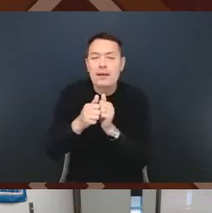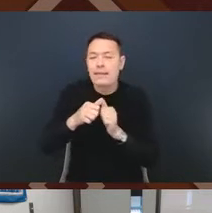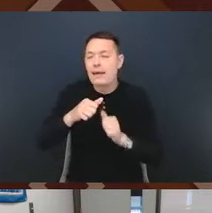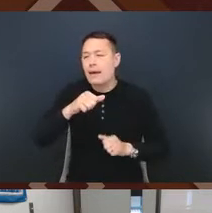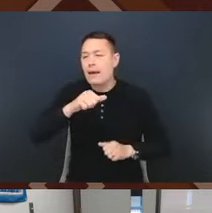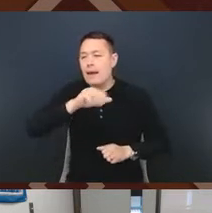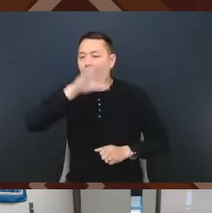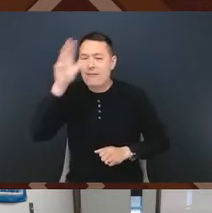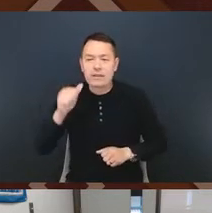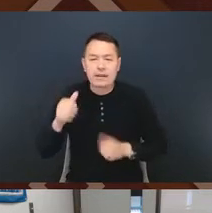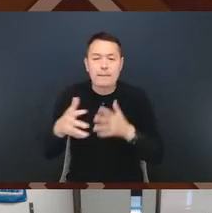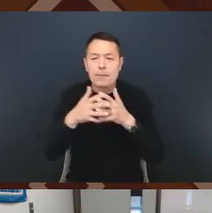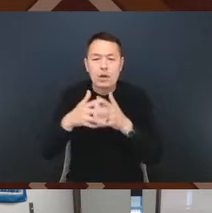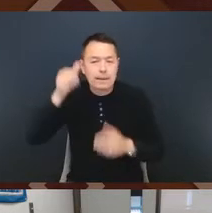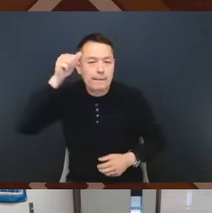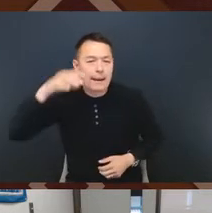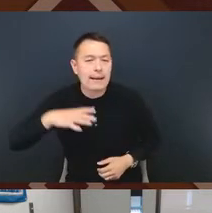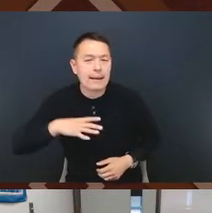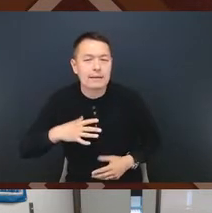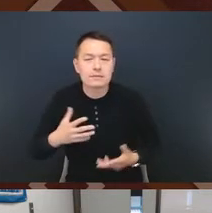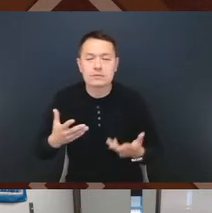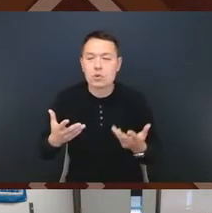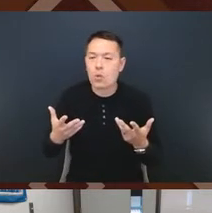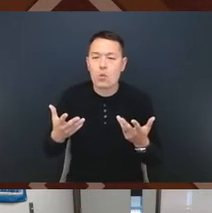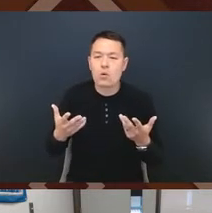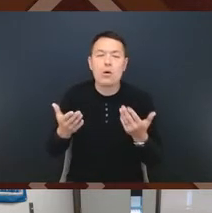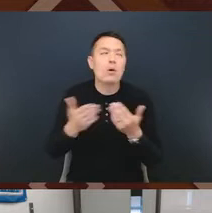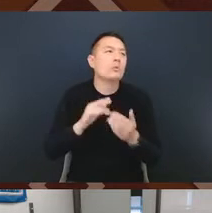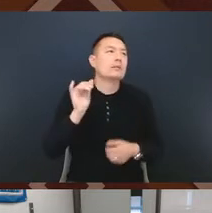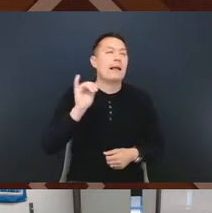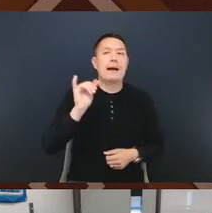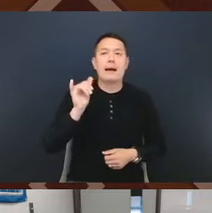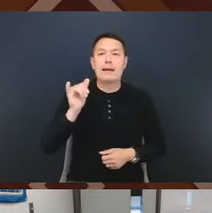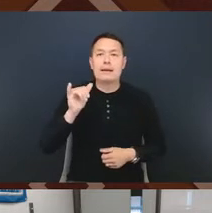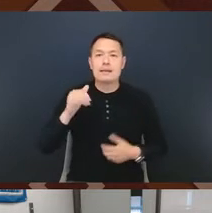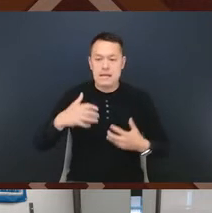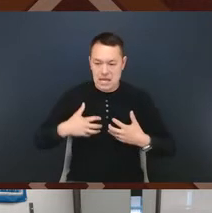And and so it's it's almost like there's anger or hatred, but